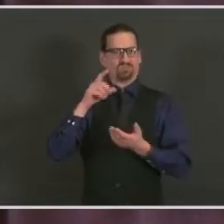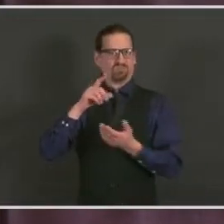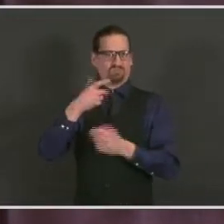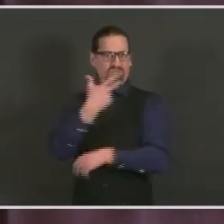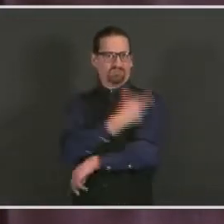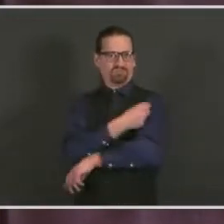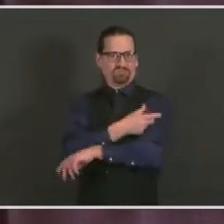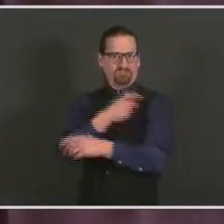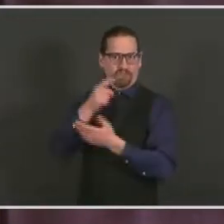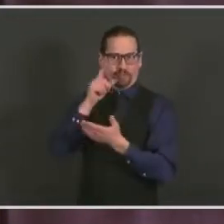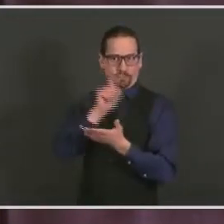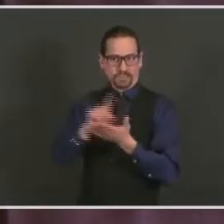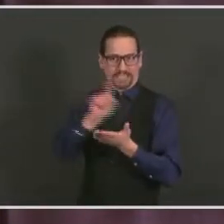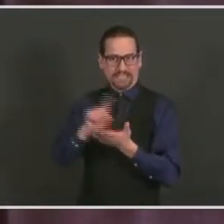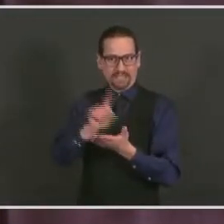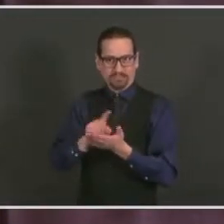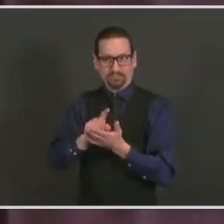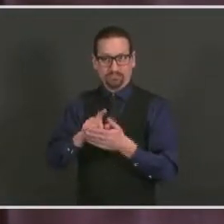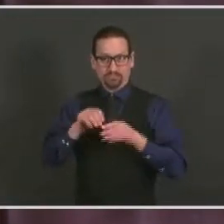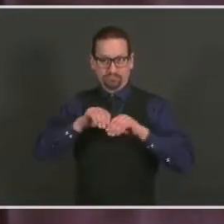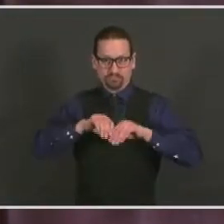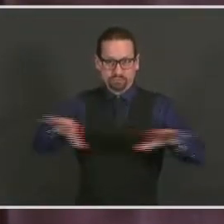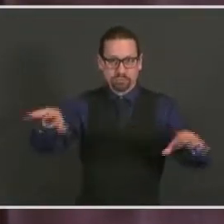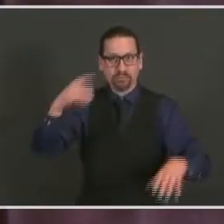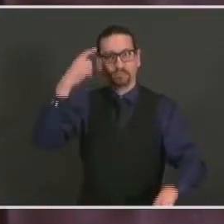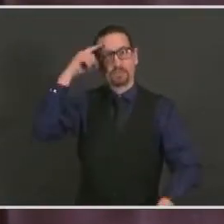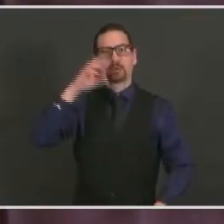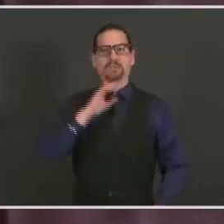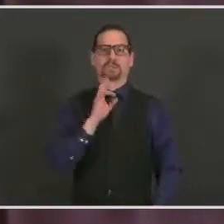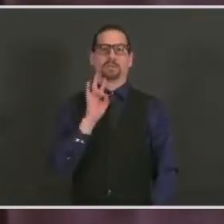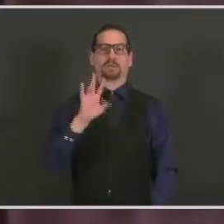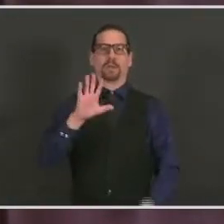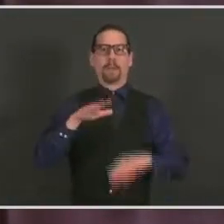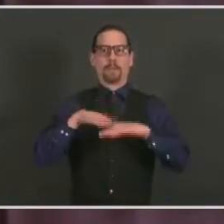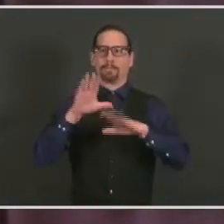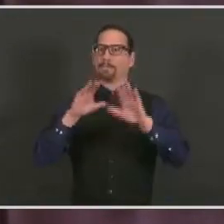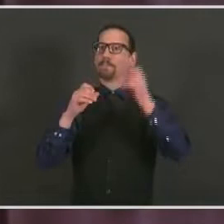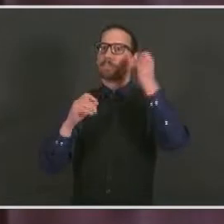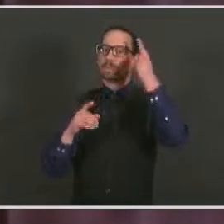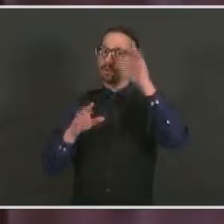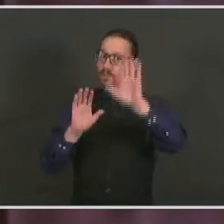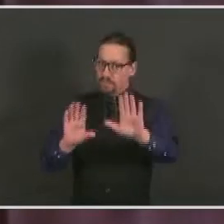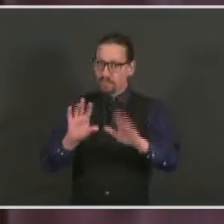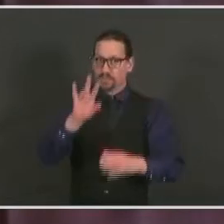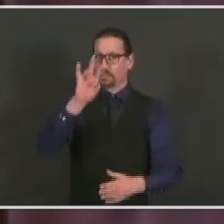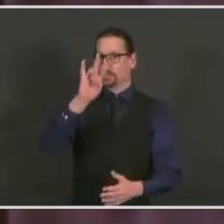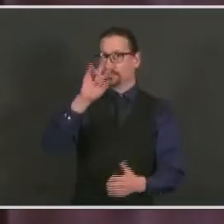GETTING 7,800 DOSES EACH WEEK FOR THE NEXT 4 WEEKS FOR